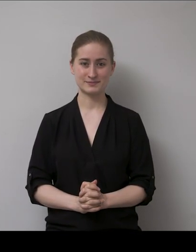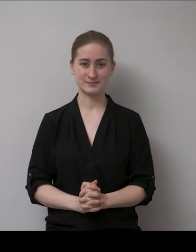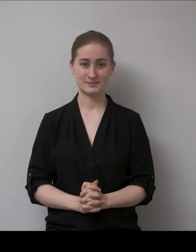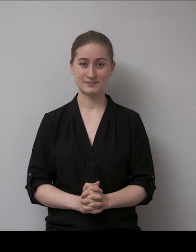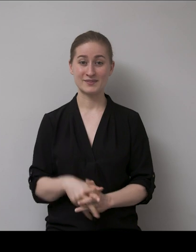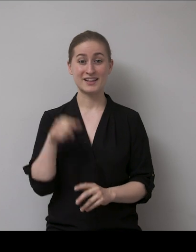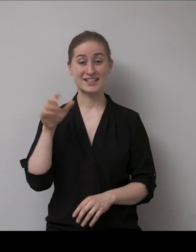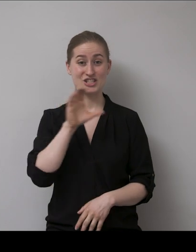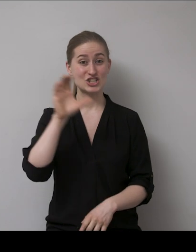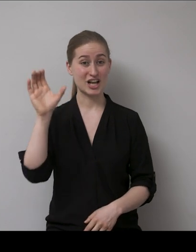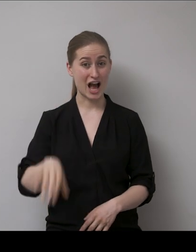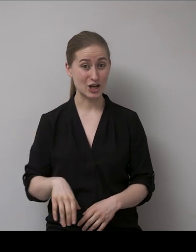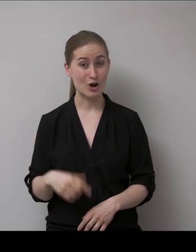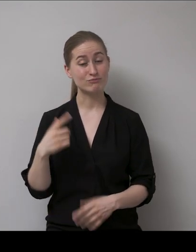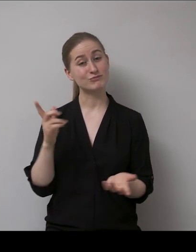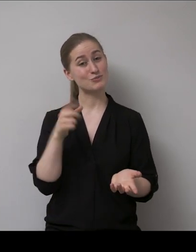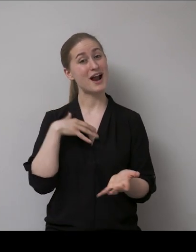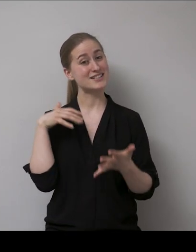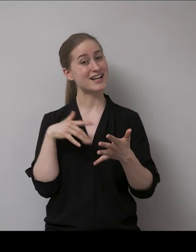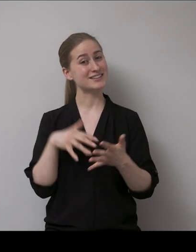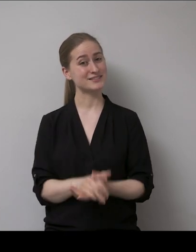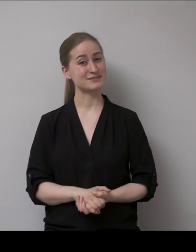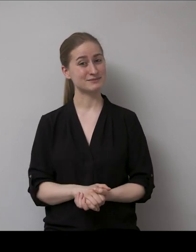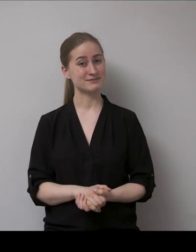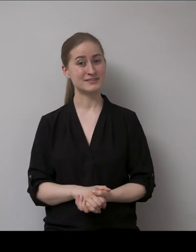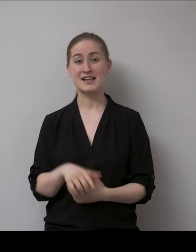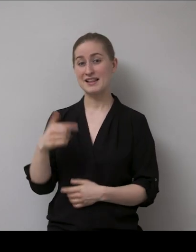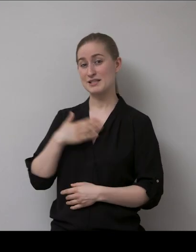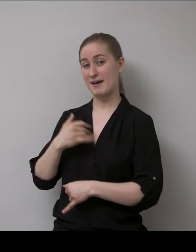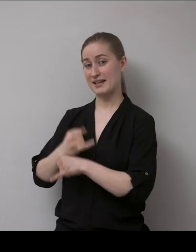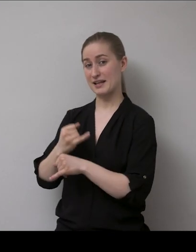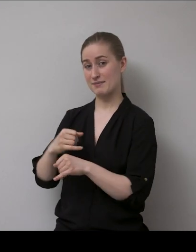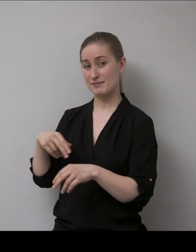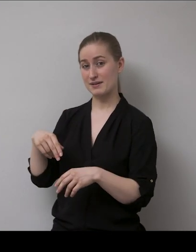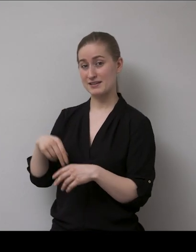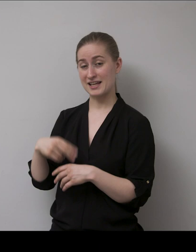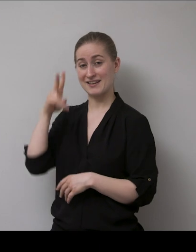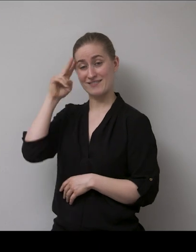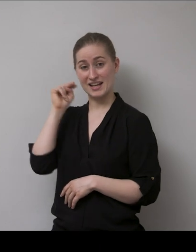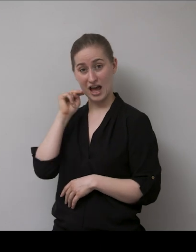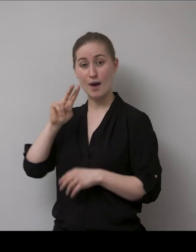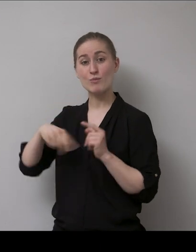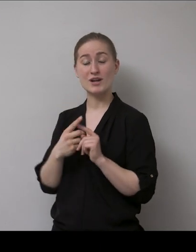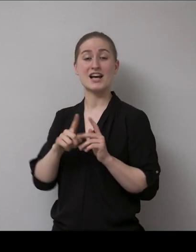This is Chicago, where I study. This was my campus in Ho Chi Minh City, Vietnam, when I started the program,